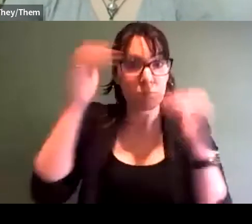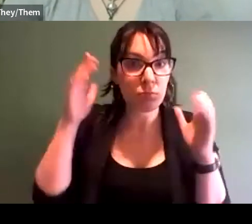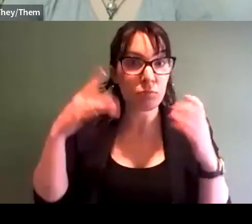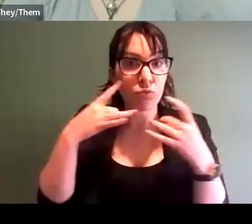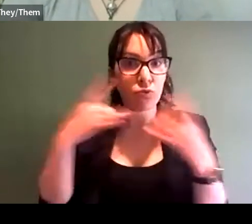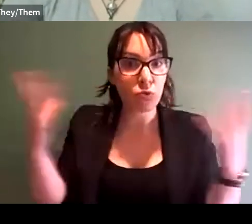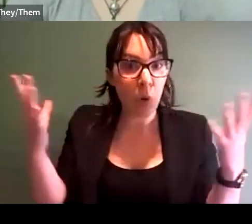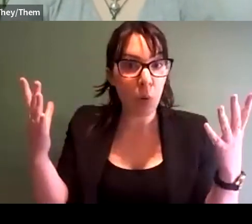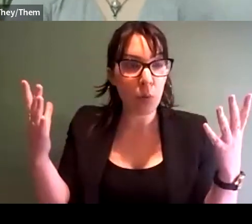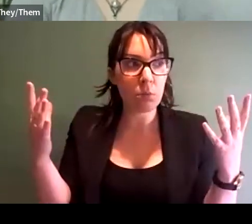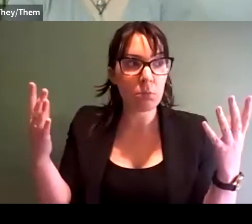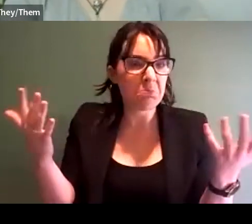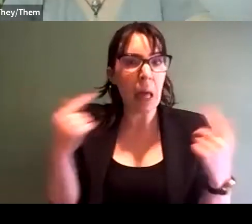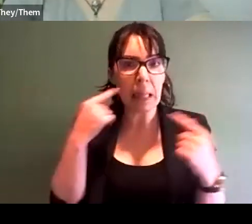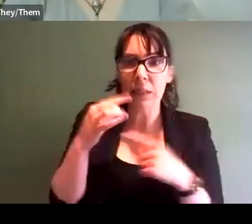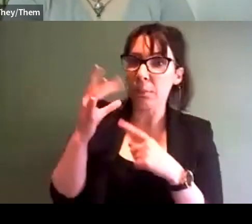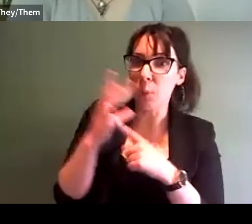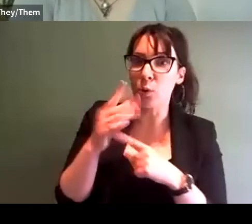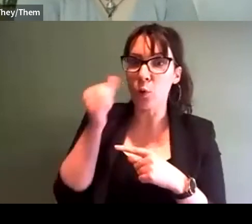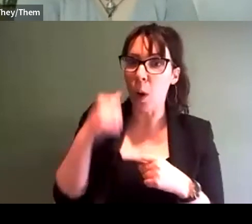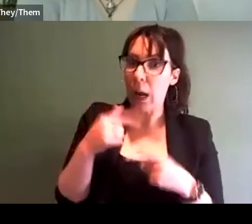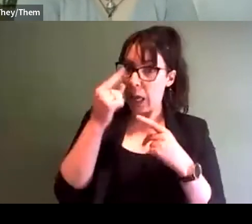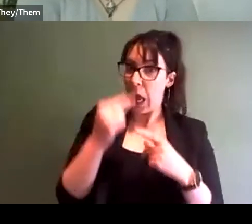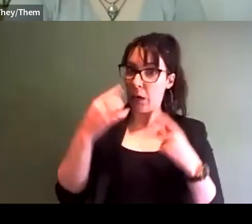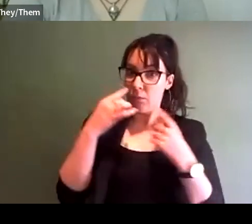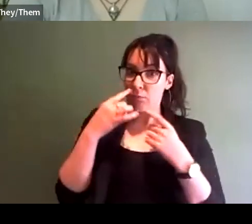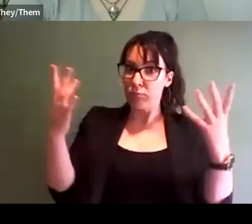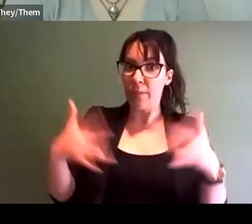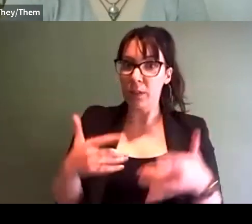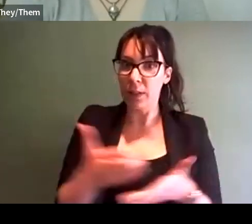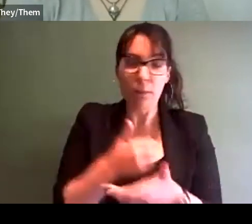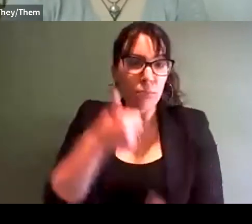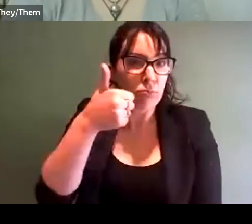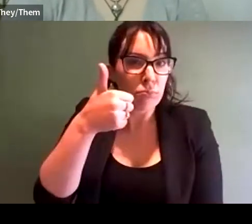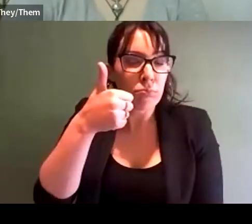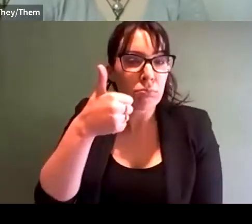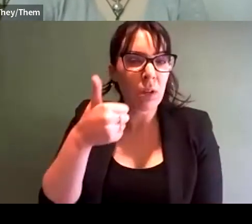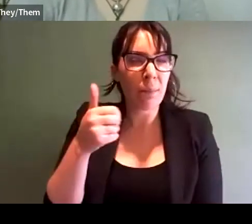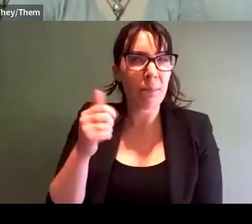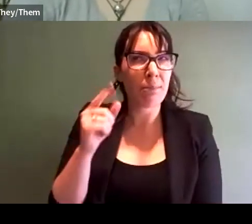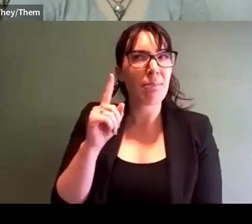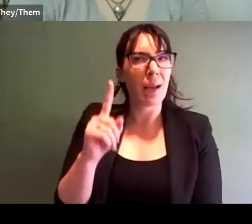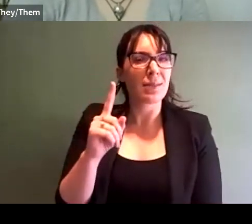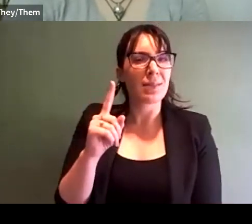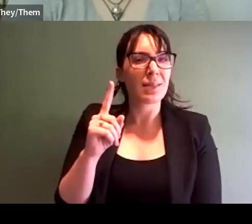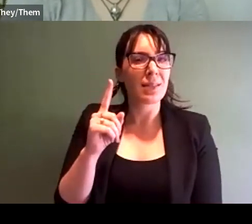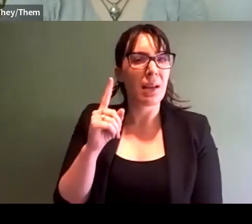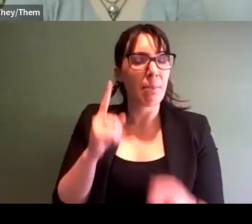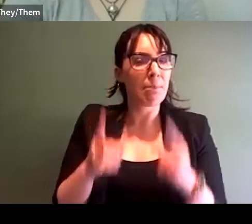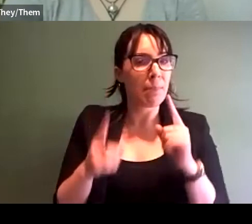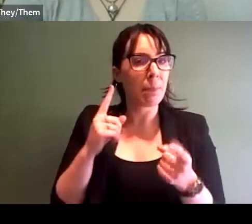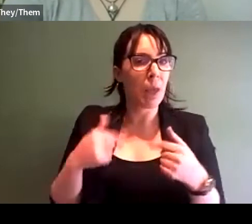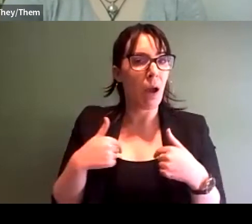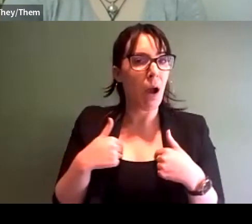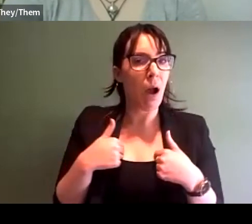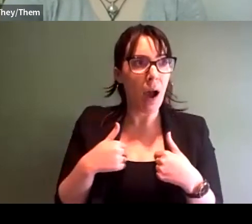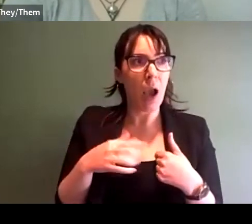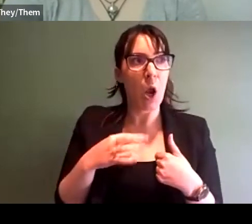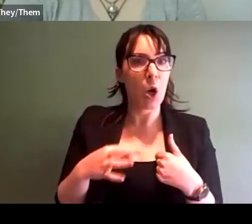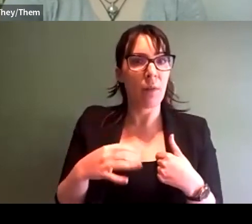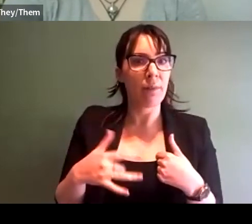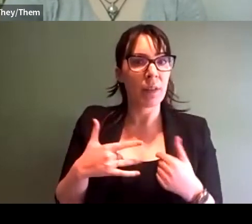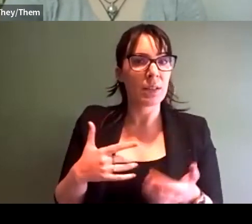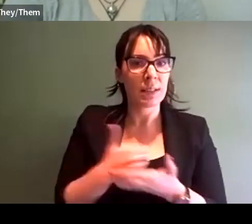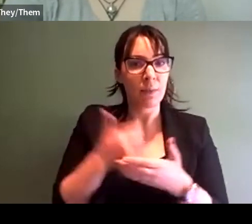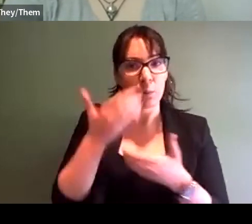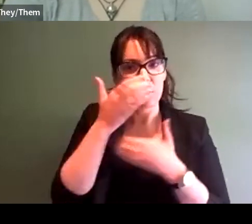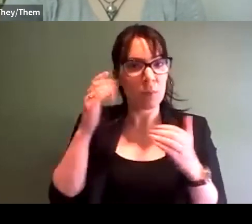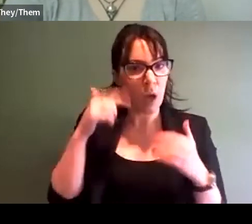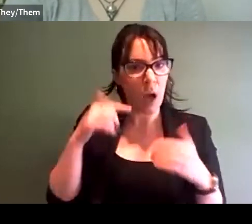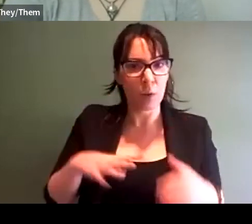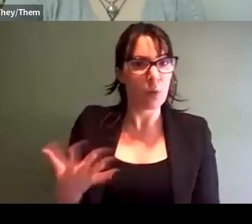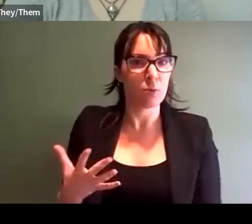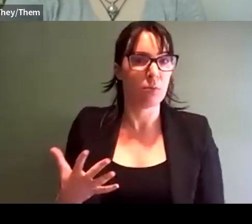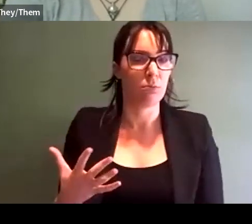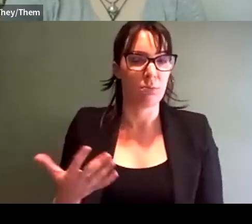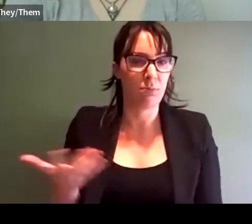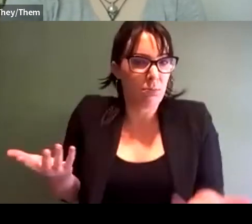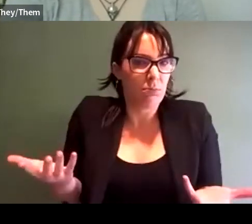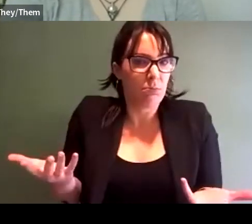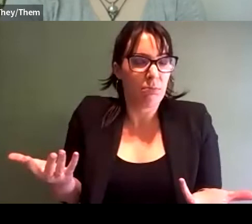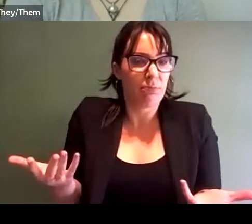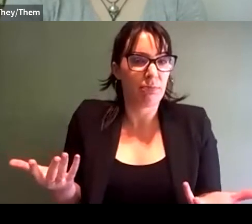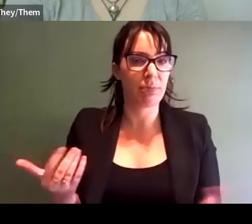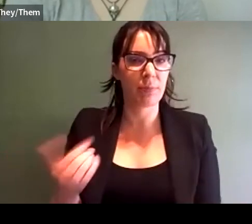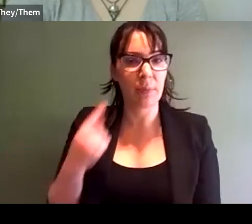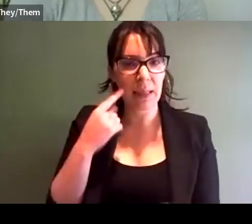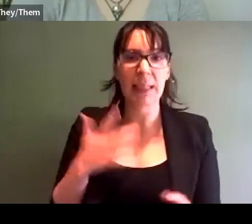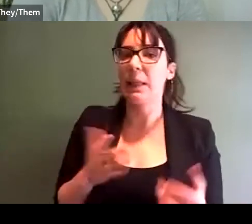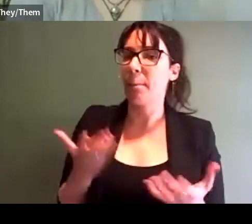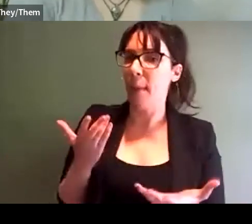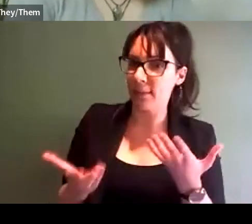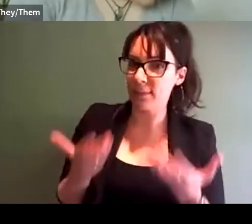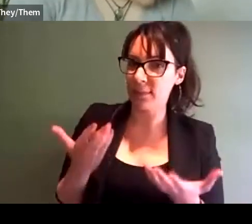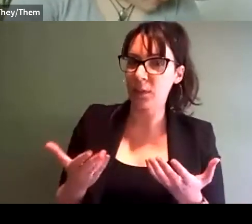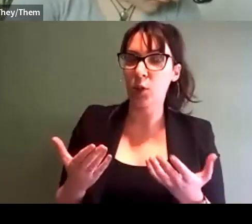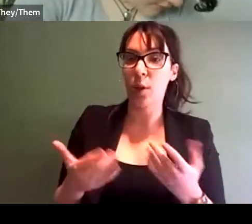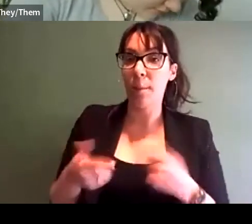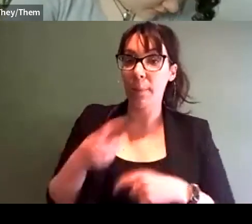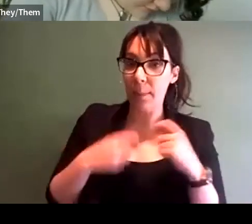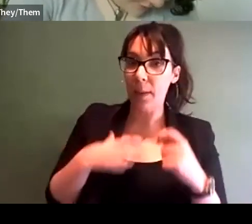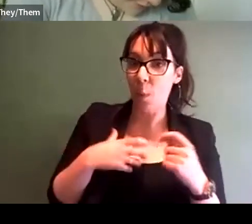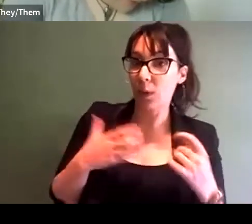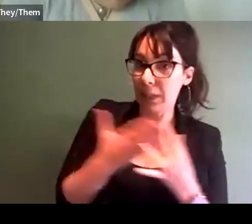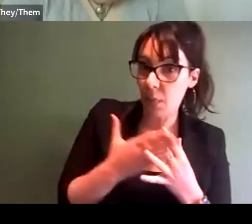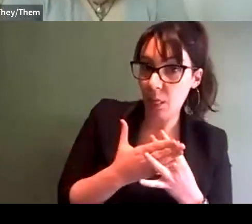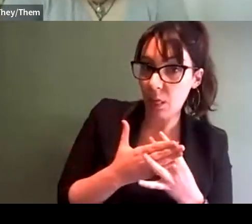people are able to unmask and, and be respected and safe in that space, also recognizing that people might not feel safe to do that. and, and it's kind of that balance between, you know the movement of becoming more accessible and more understanding of